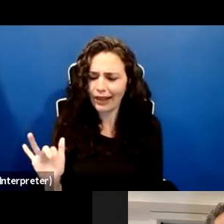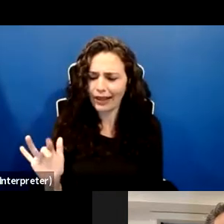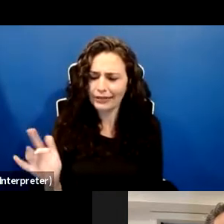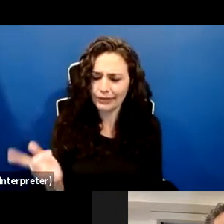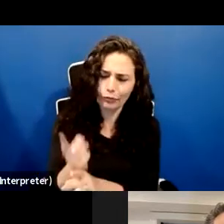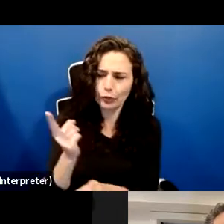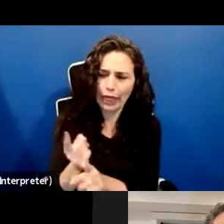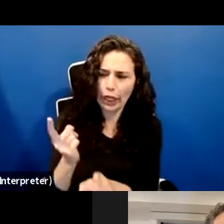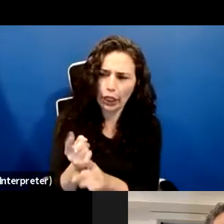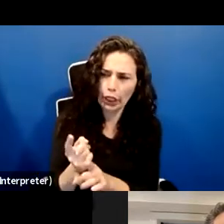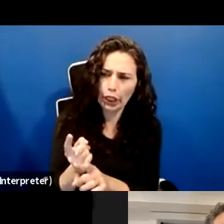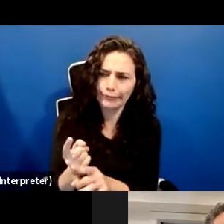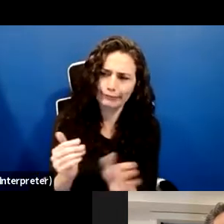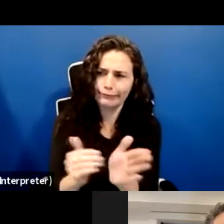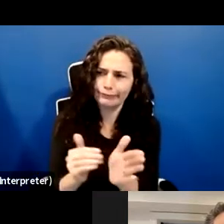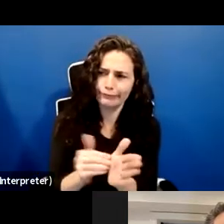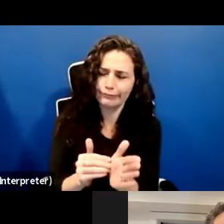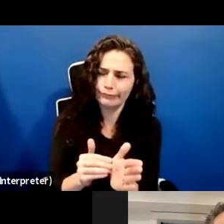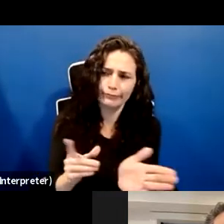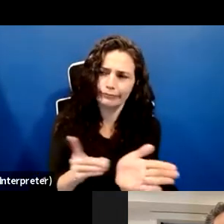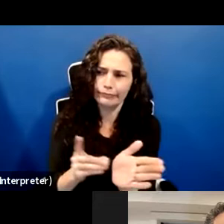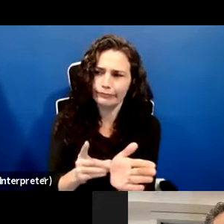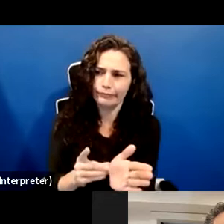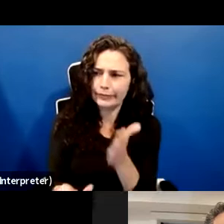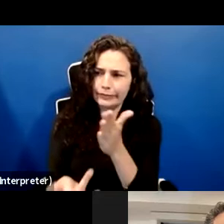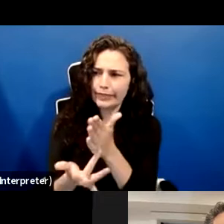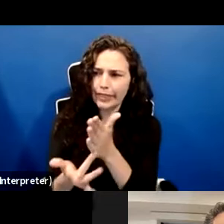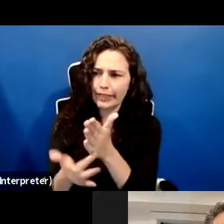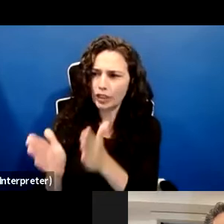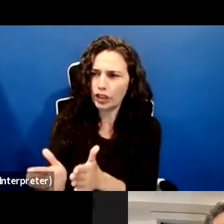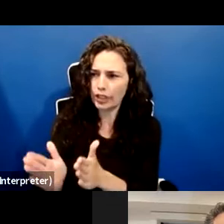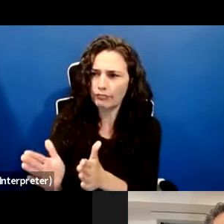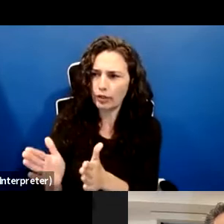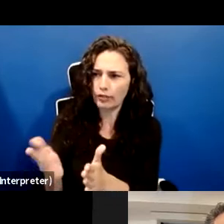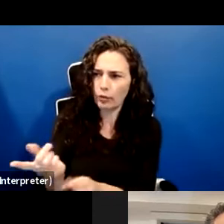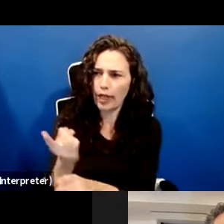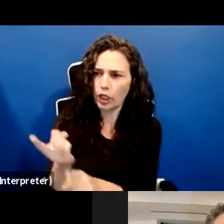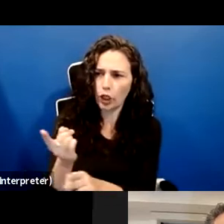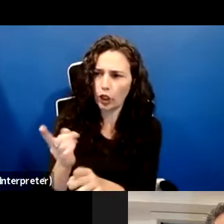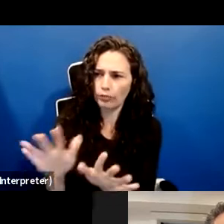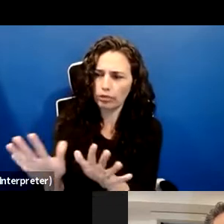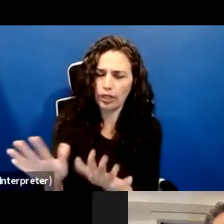or the perception that we have towards our doctors. But actually people that going into details,